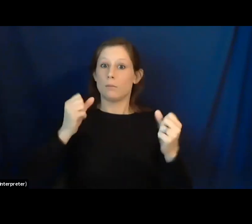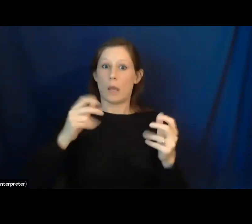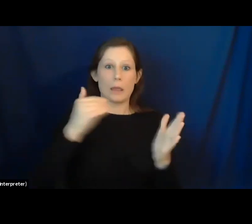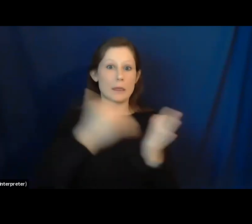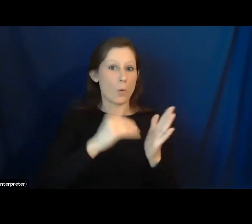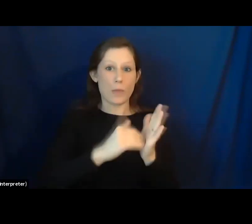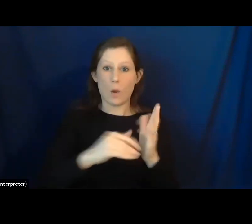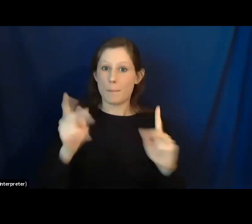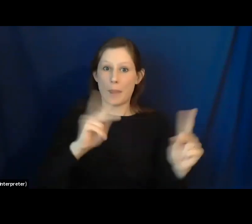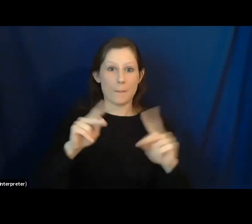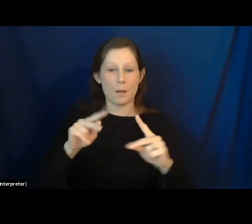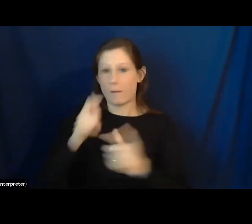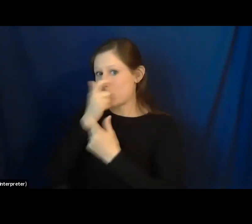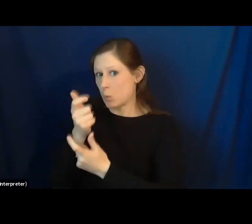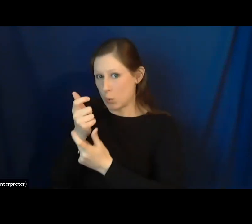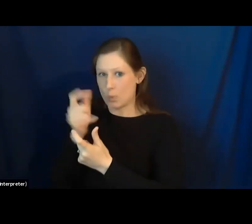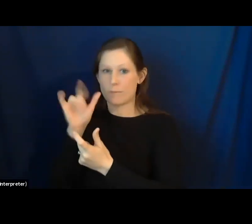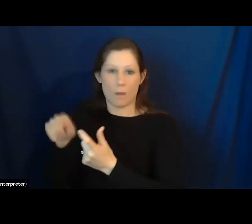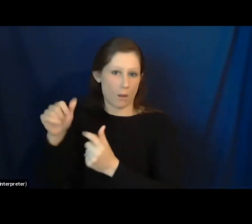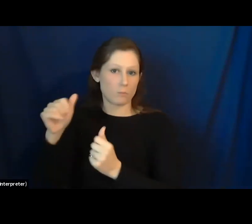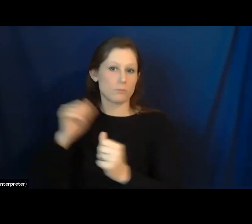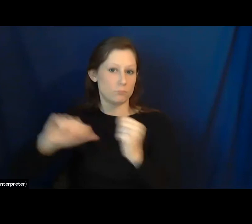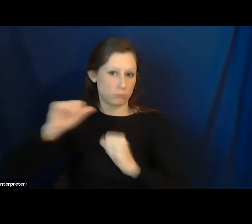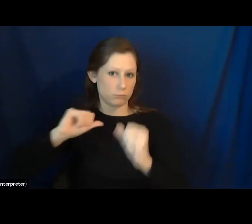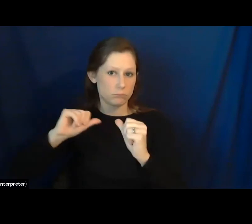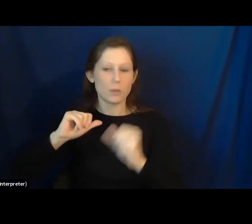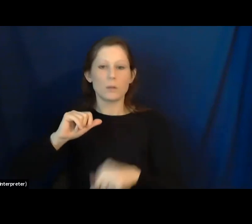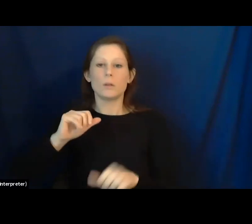began our partnership with MindsEye that continued through our adapted programming for the rest